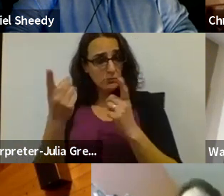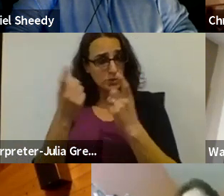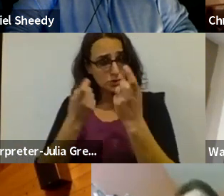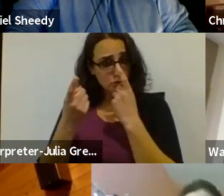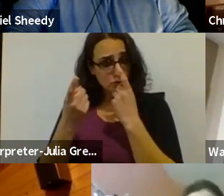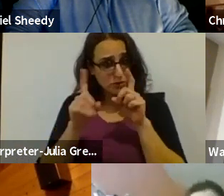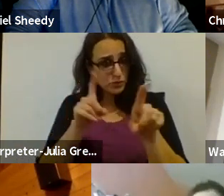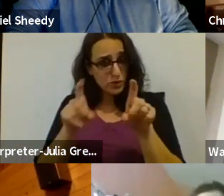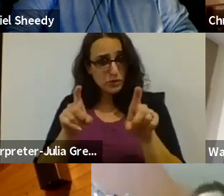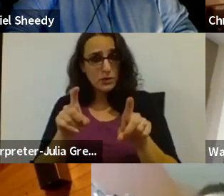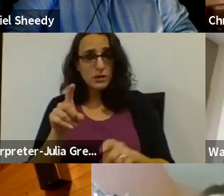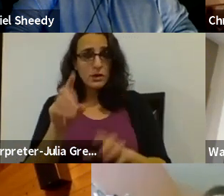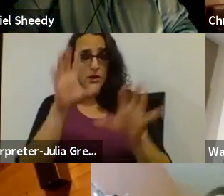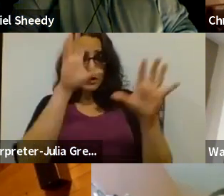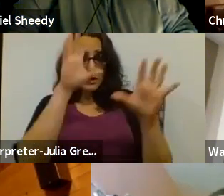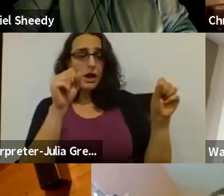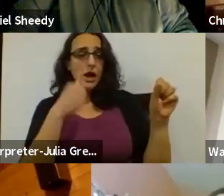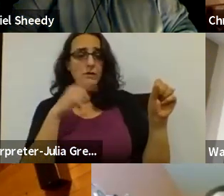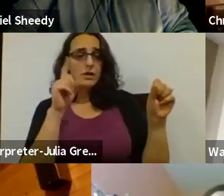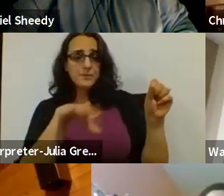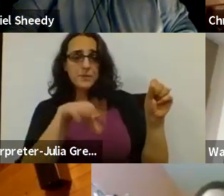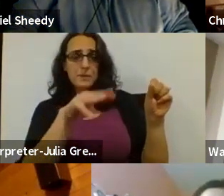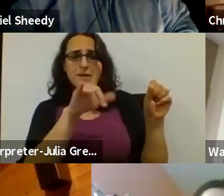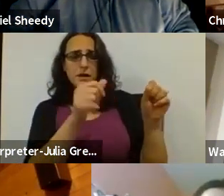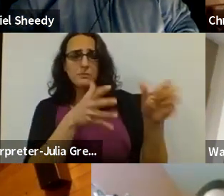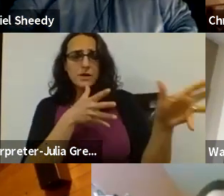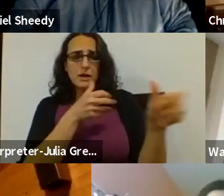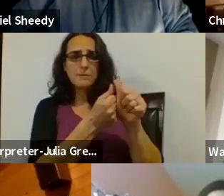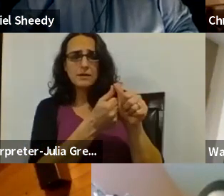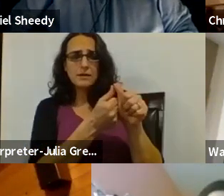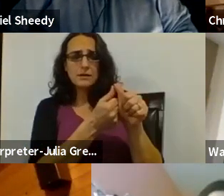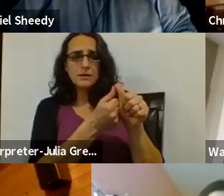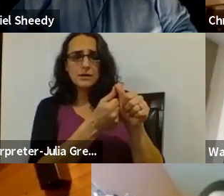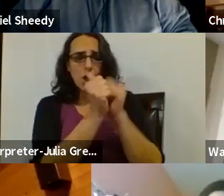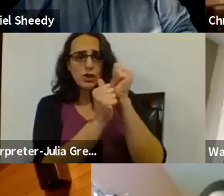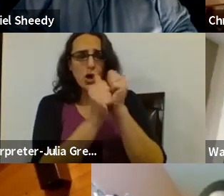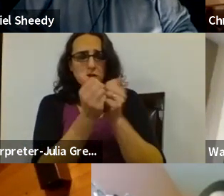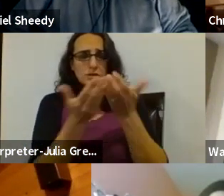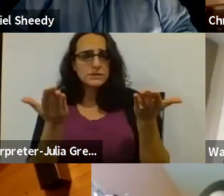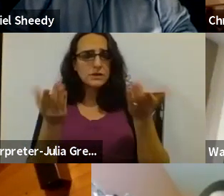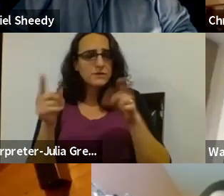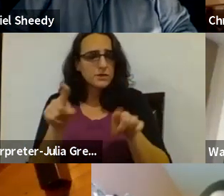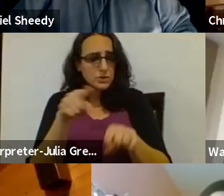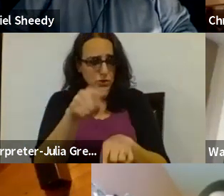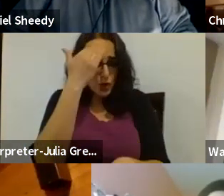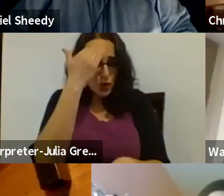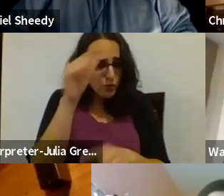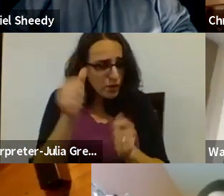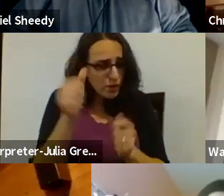Joe Baeta, Supt. : Madam Chair, through you, Emily. How about an update on contest stuff that's going on you know anything about Joe Baeta, Supt. : Going on.